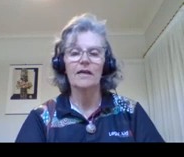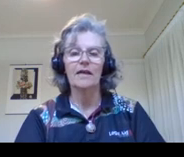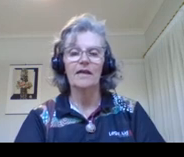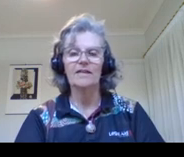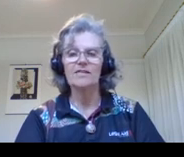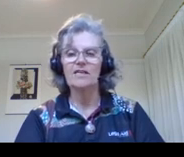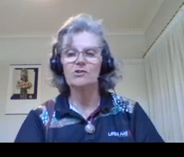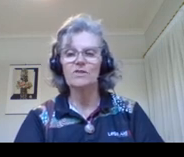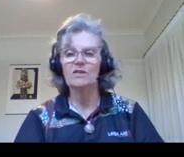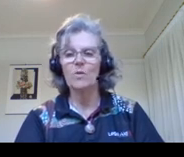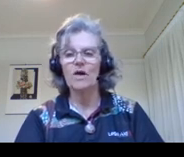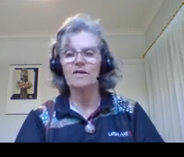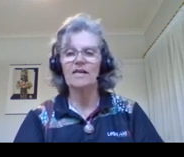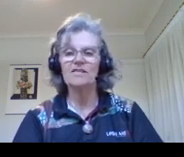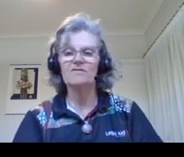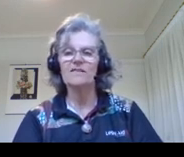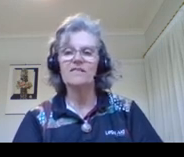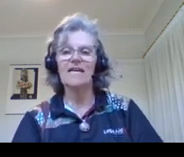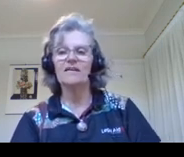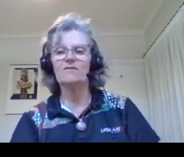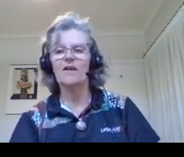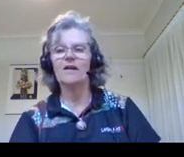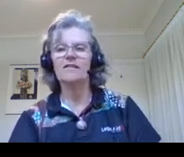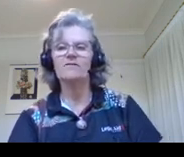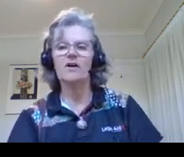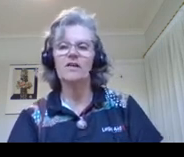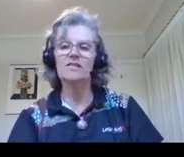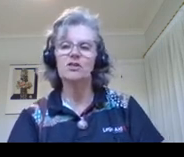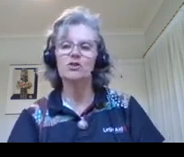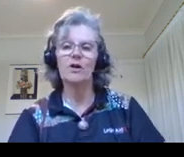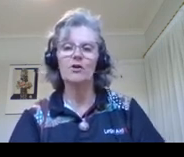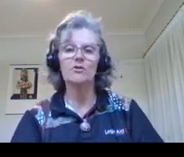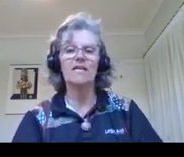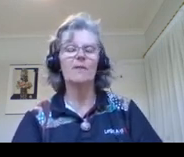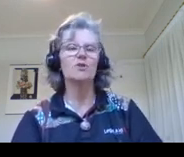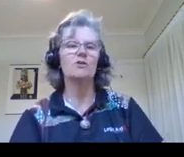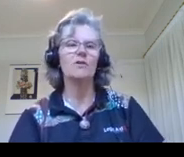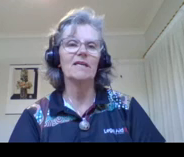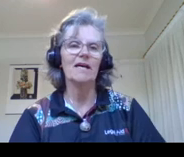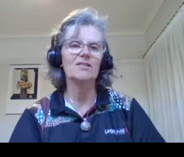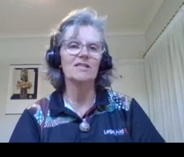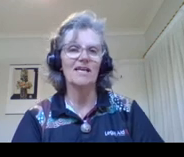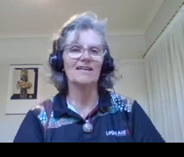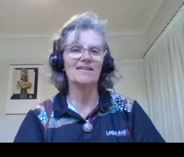and here's an interesting one can sophisticated flying devices drones capture credit card details